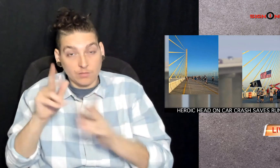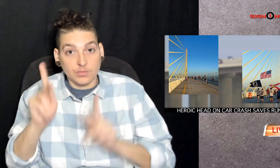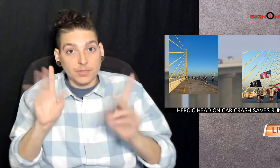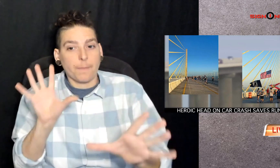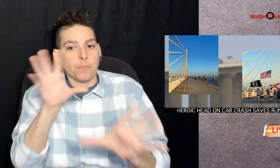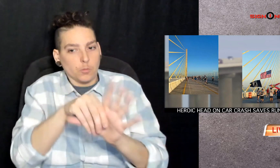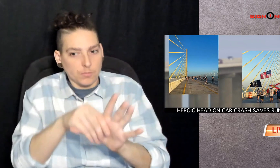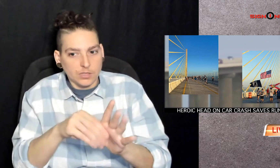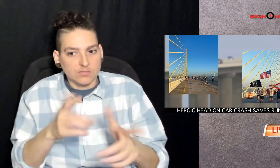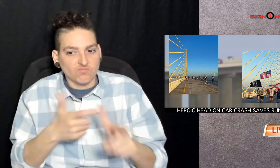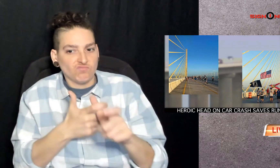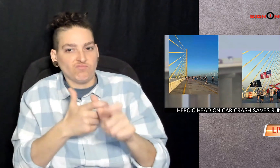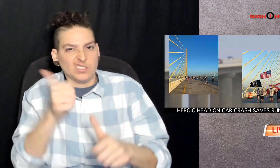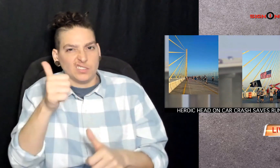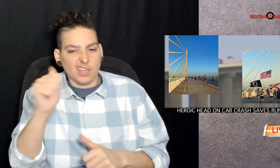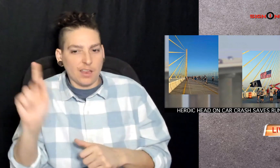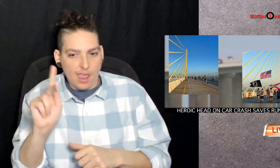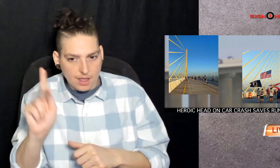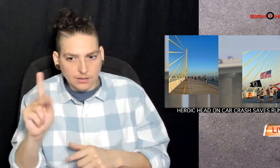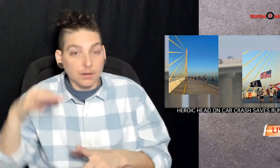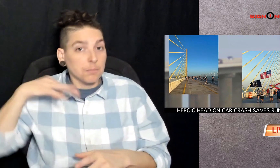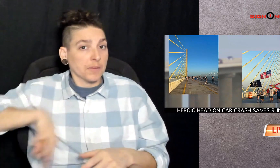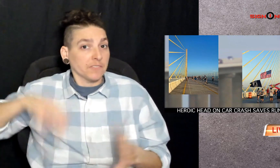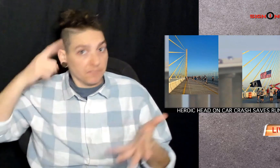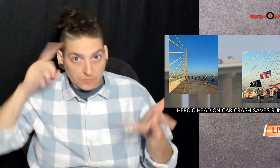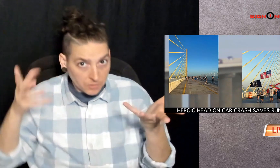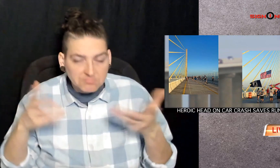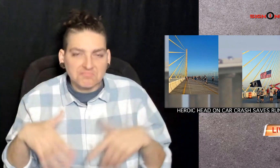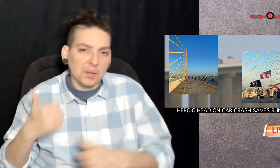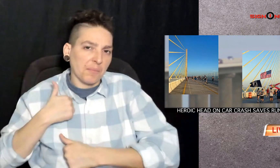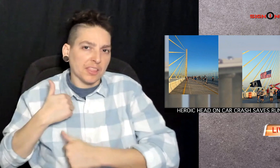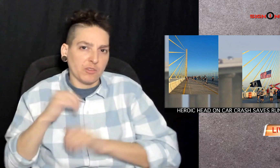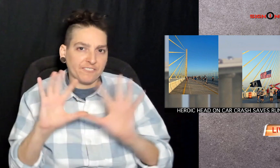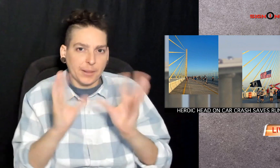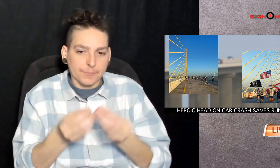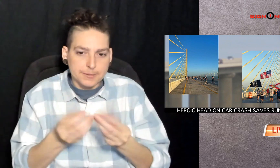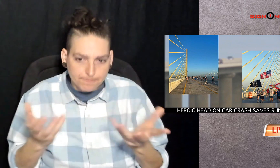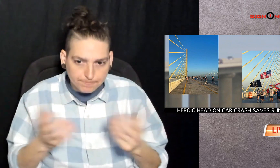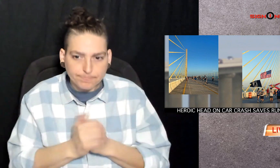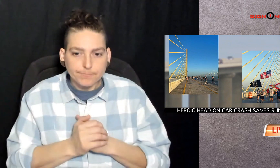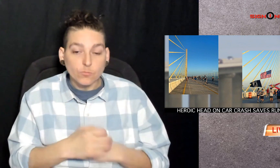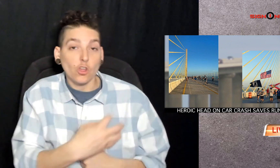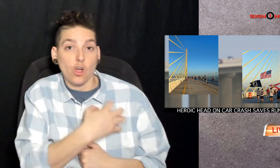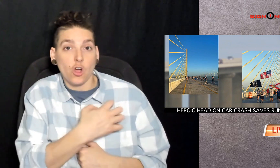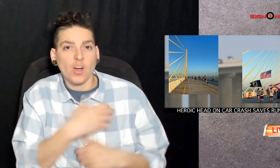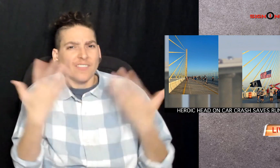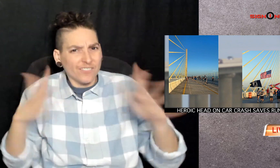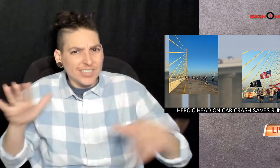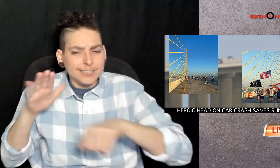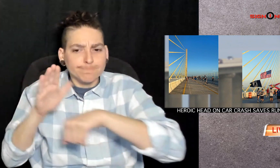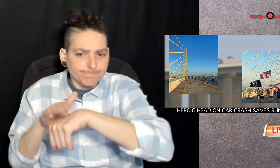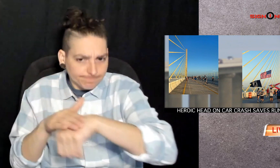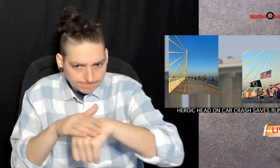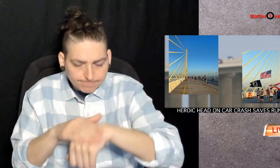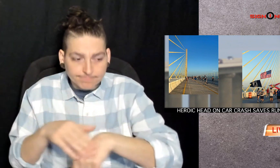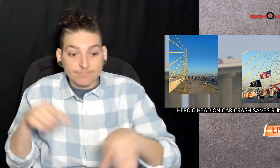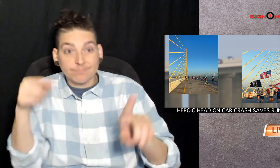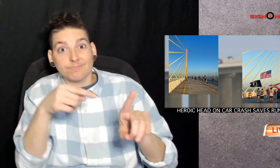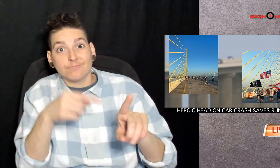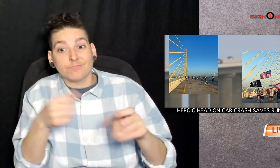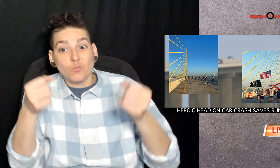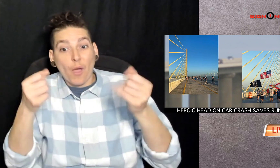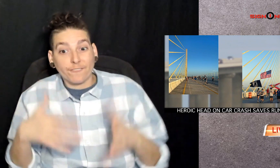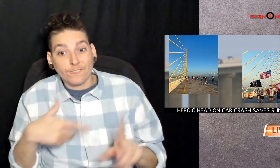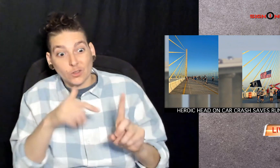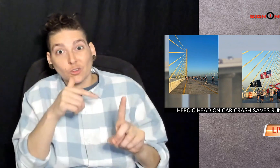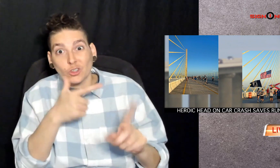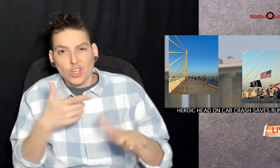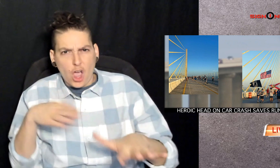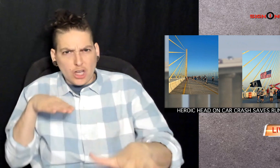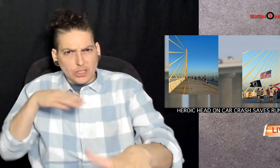participating in a 10K run benefiting military families authorities were alerted to a driver